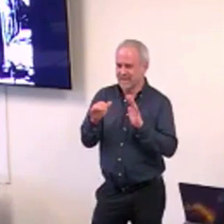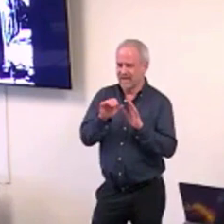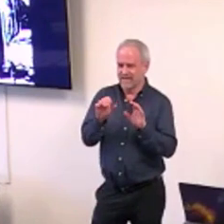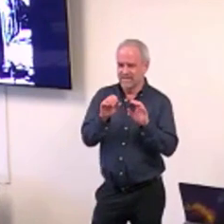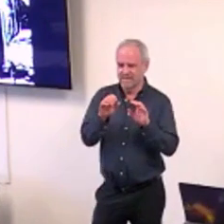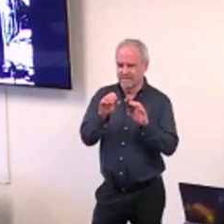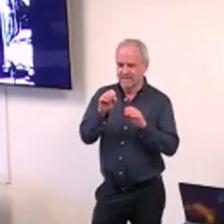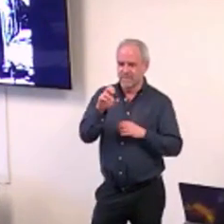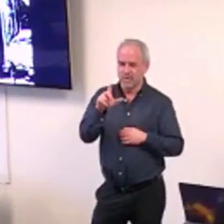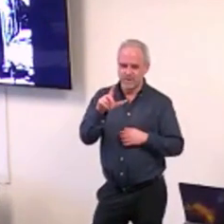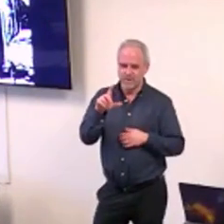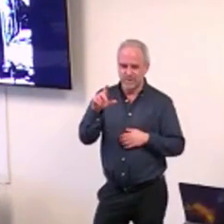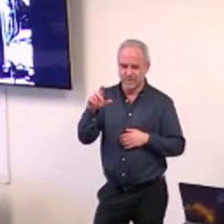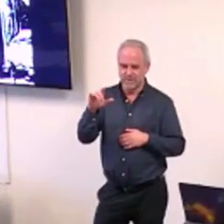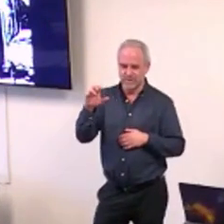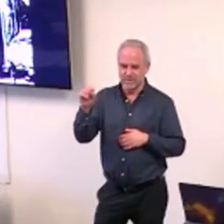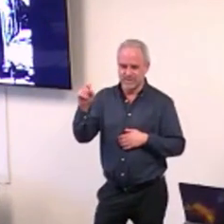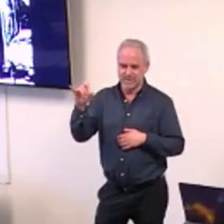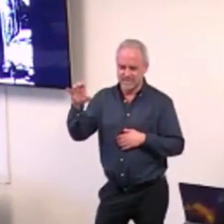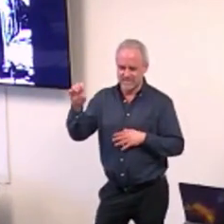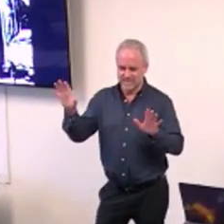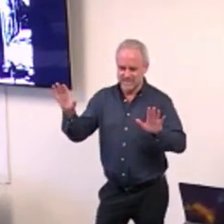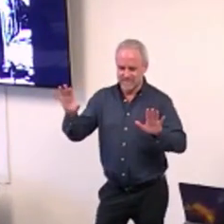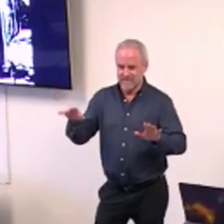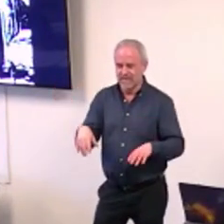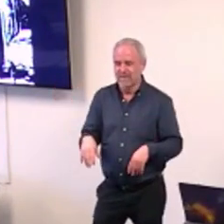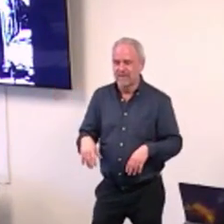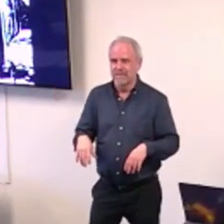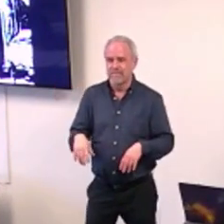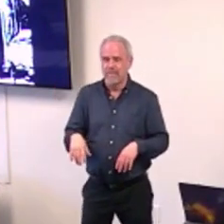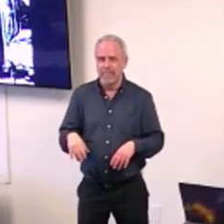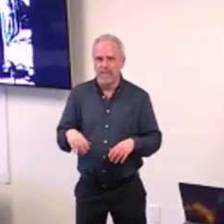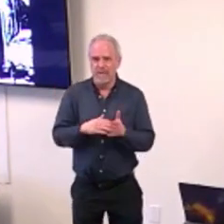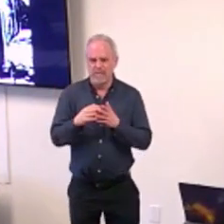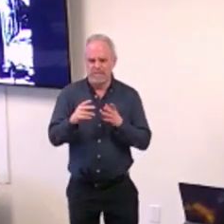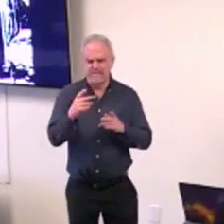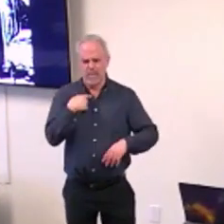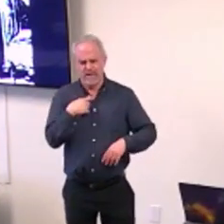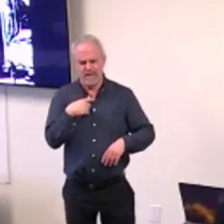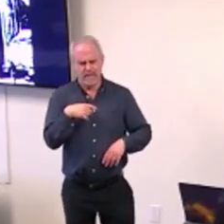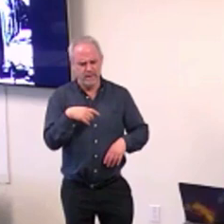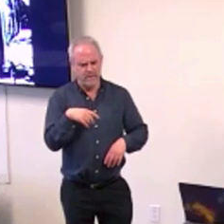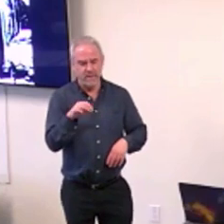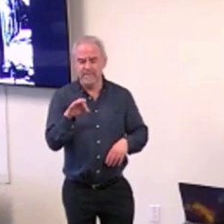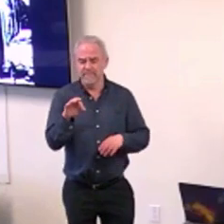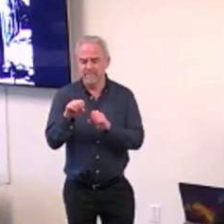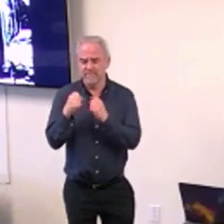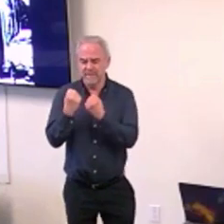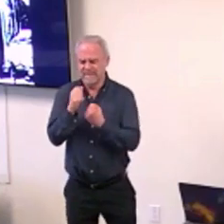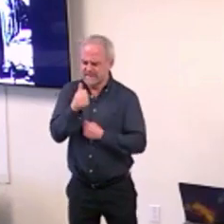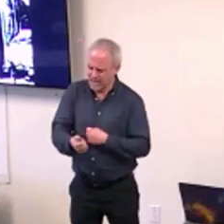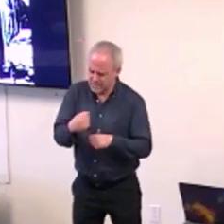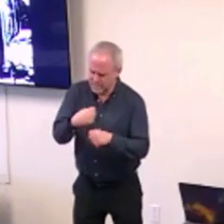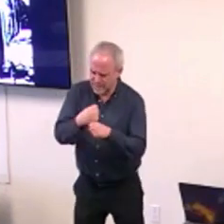If, you know disability wouldn't exist unless society you know if society didn't create buildings that weren't accessible."